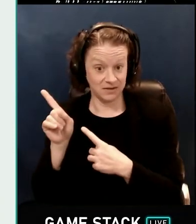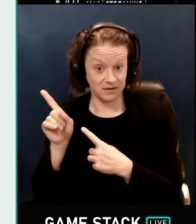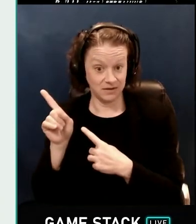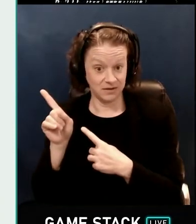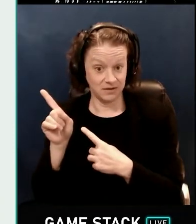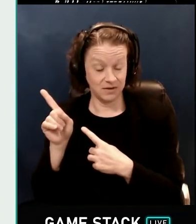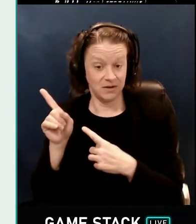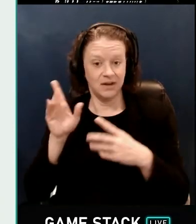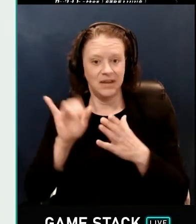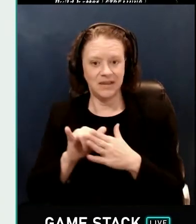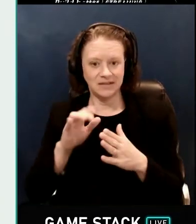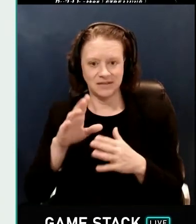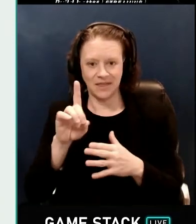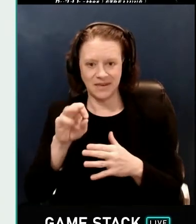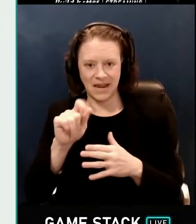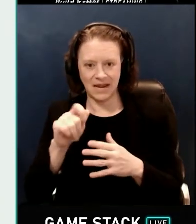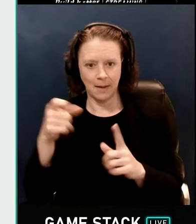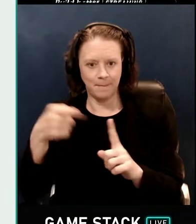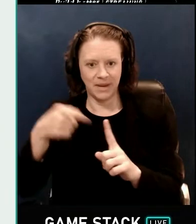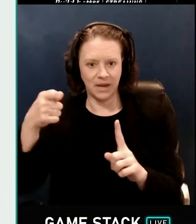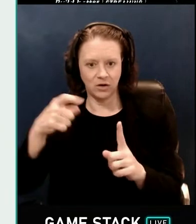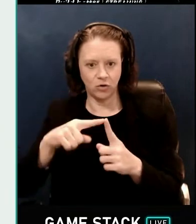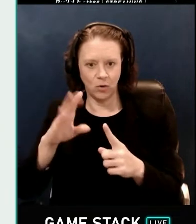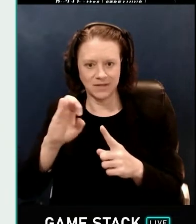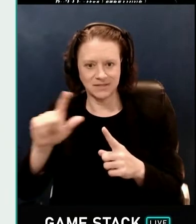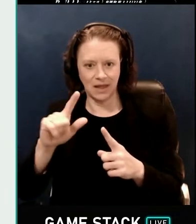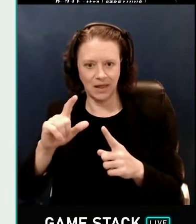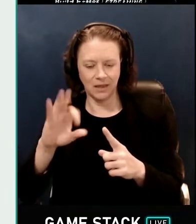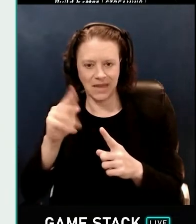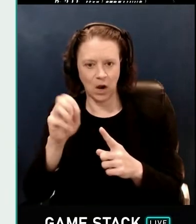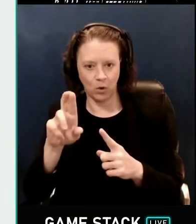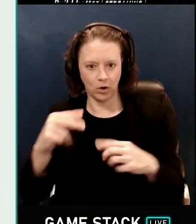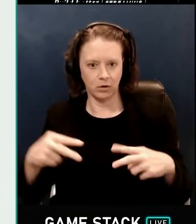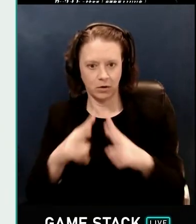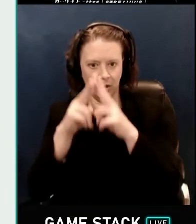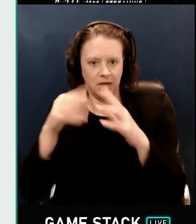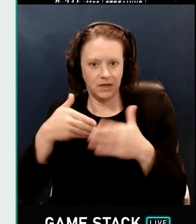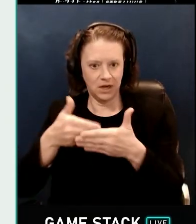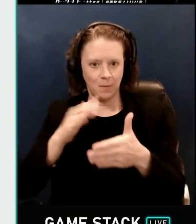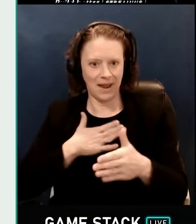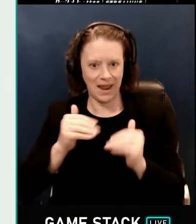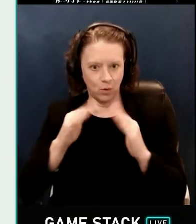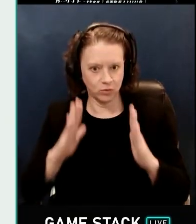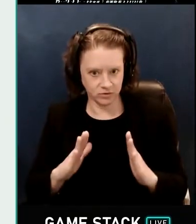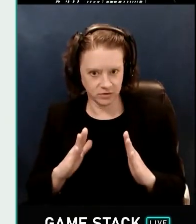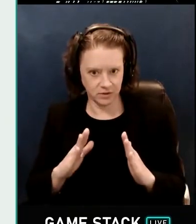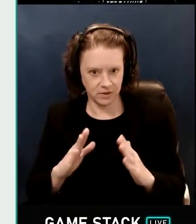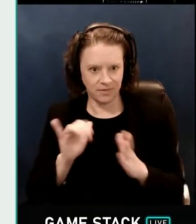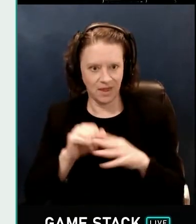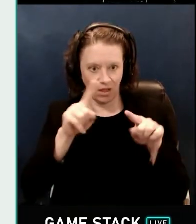near my house, it shows that latency can vary even over a short time. If you need more precise information about the frame, we have